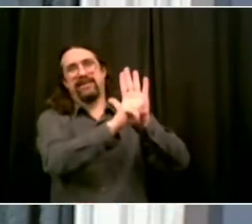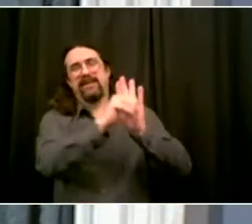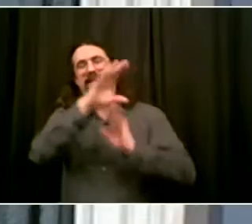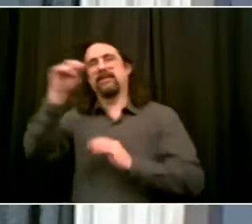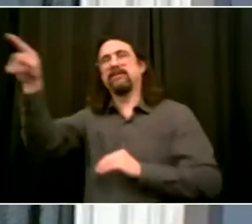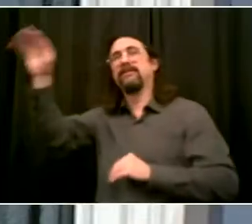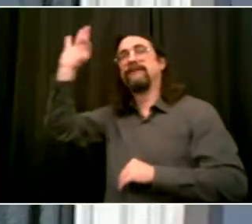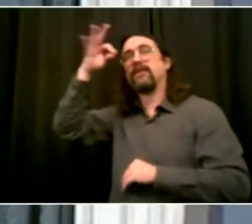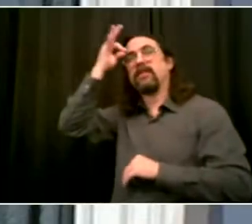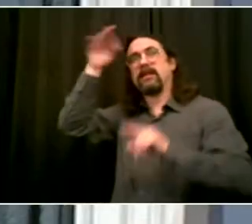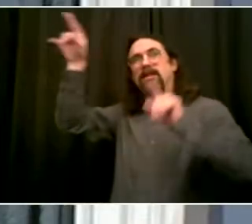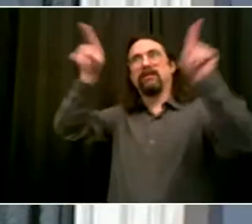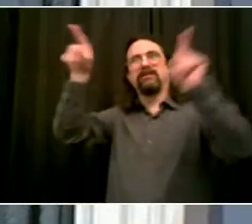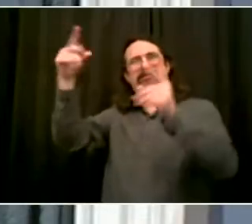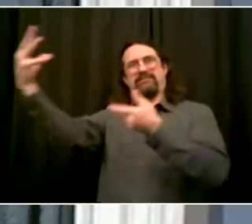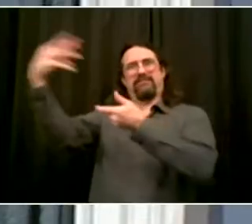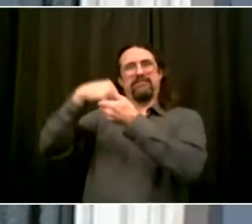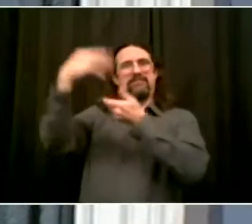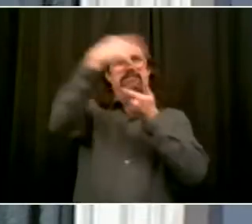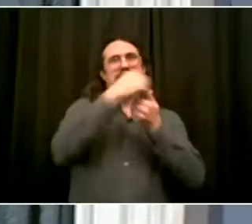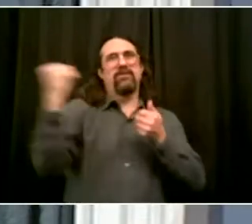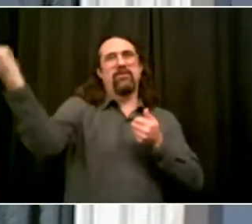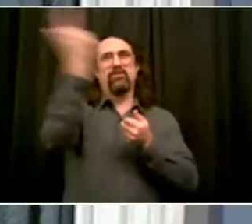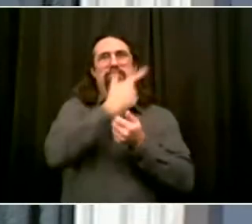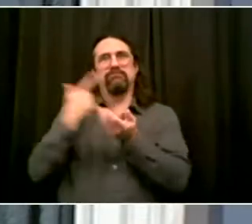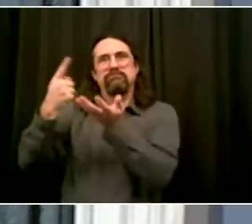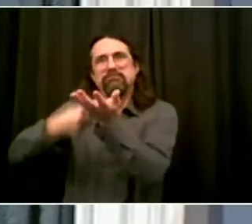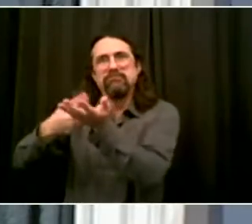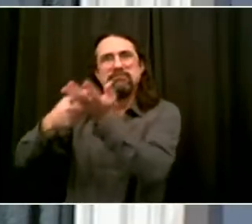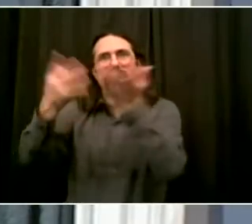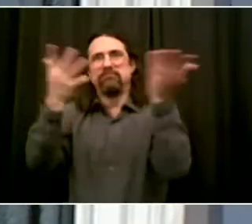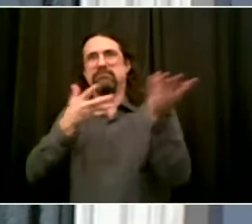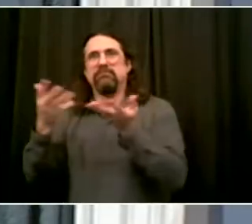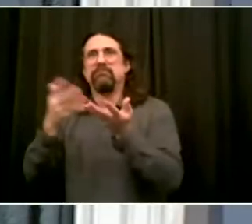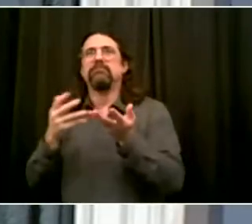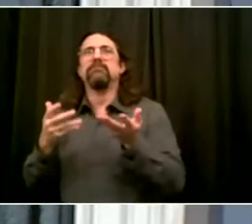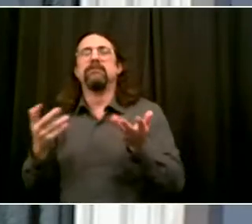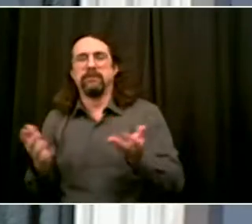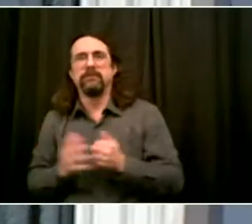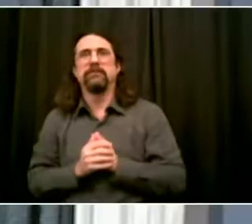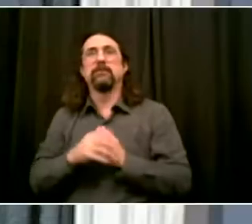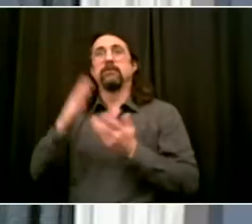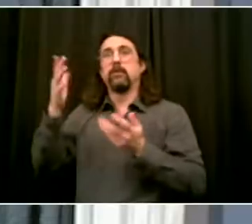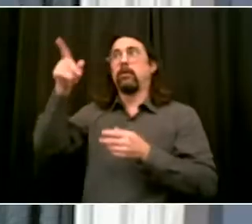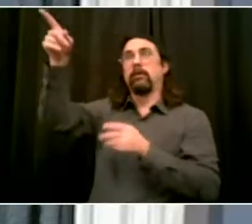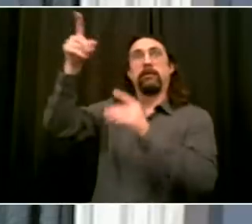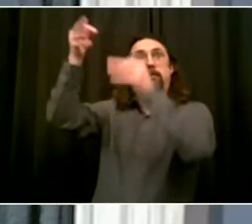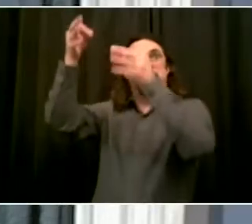IS DETERMINED THEN WE COULD BE MUCH MORE